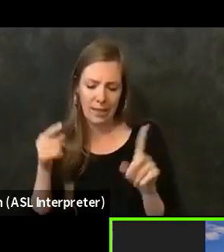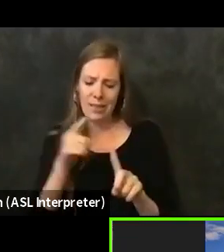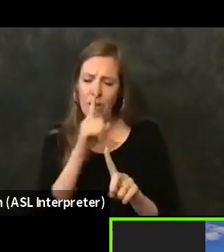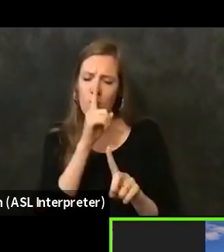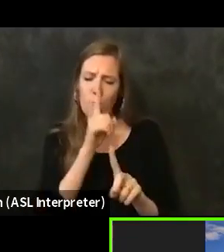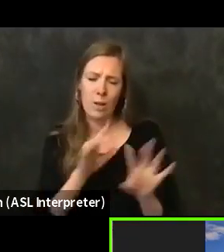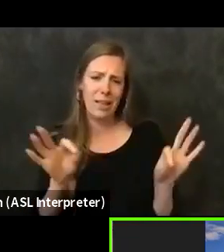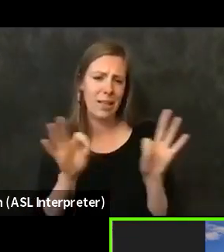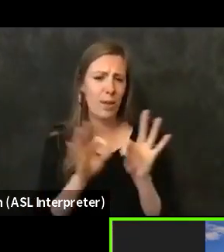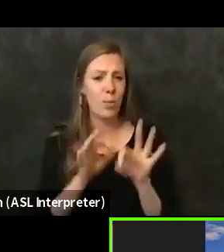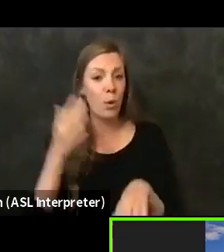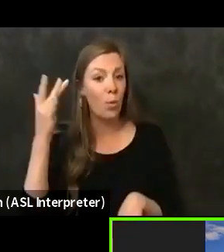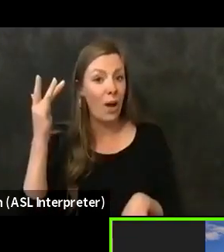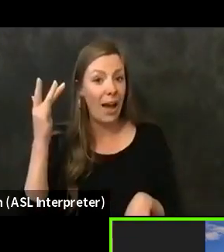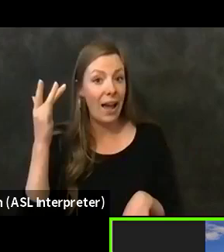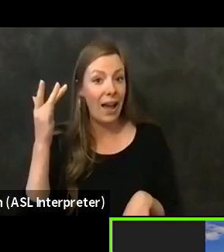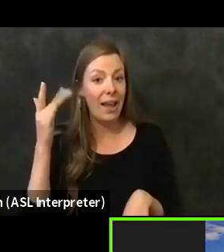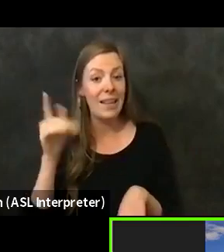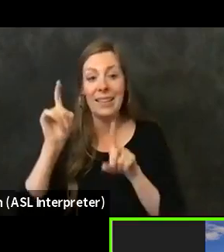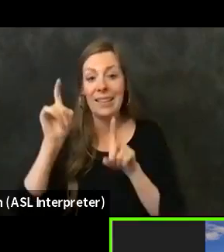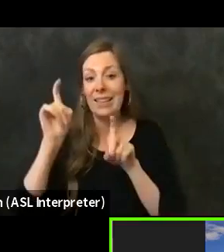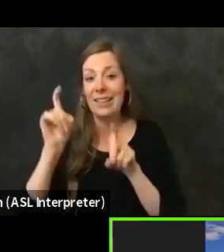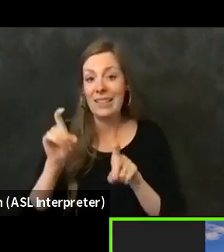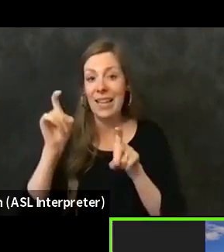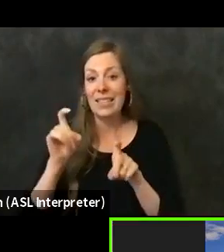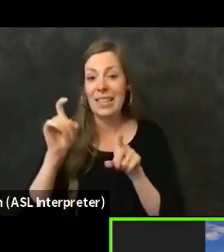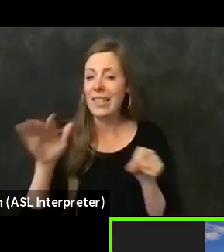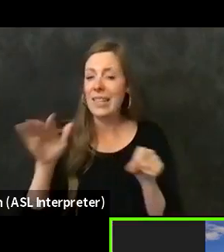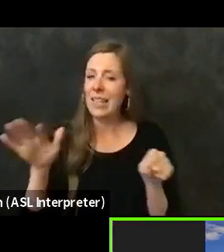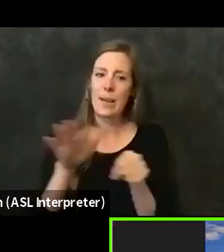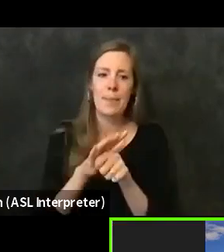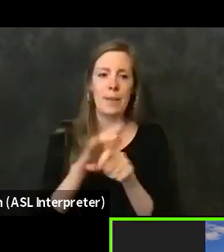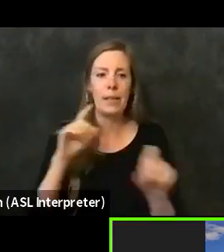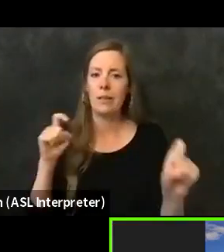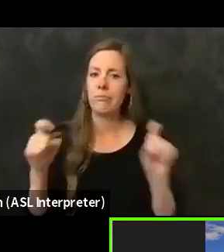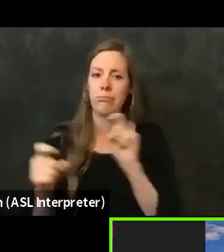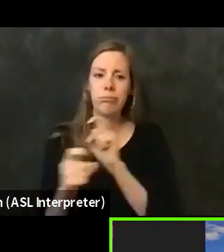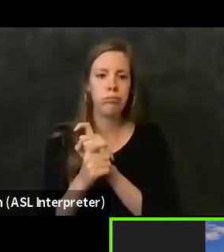Because testing has completely changed. doctora Mase and others can attest to this.